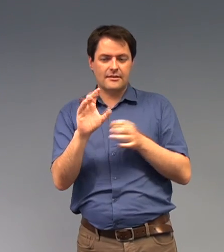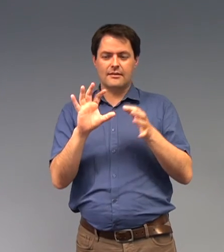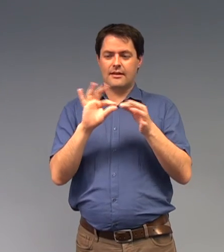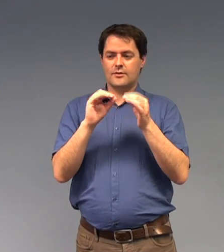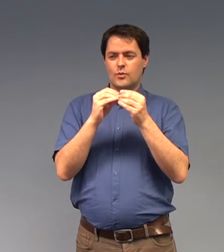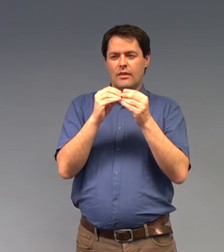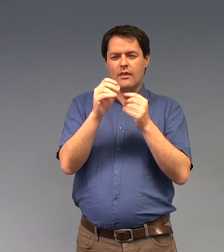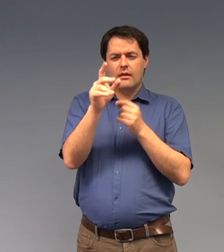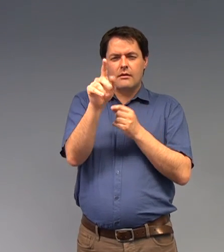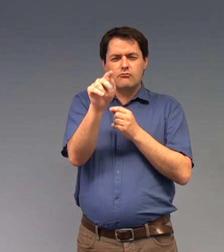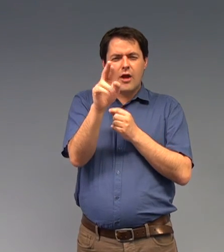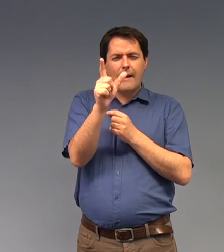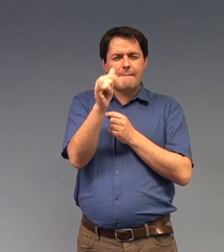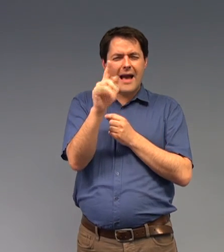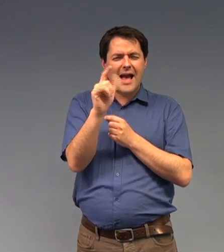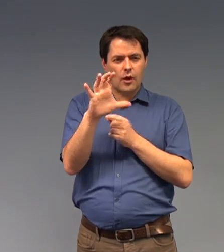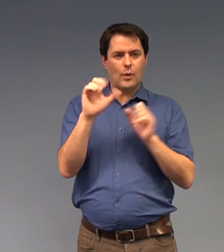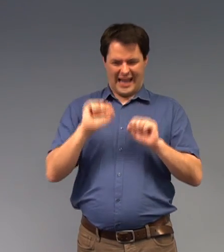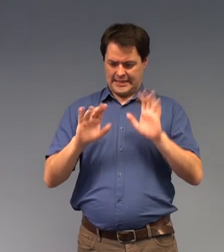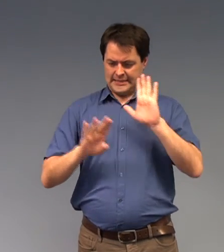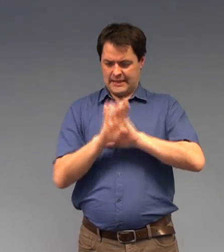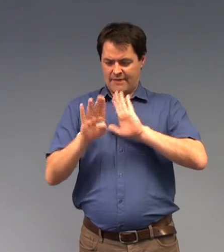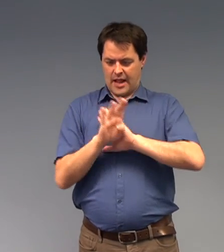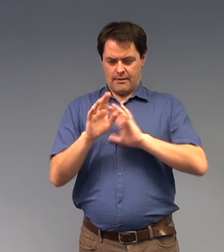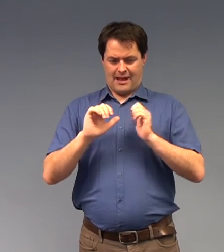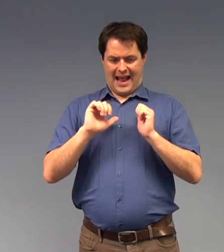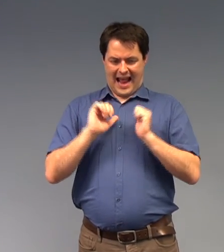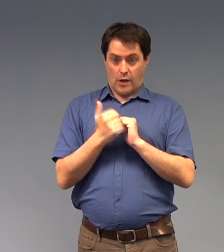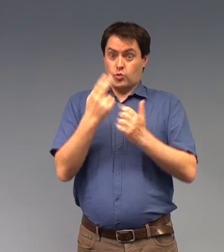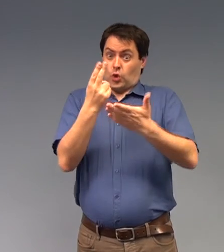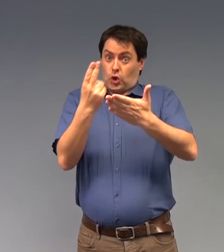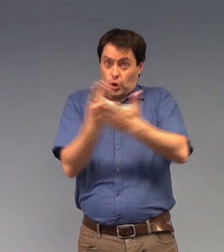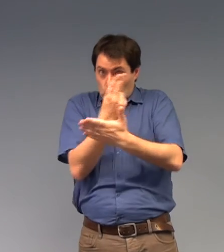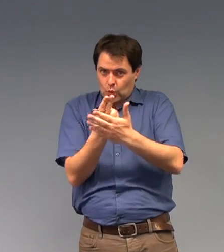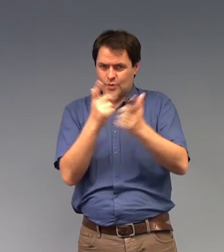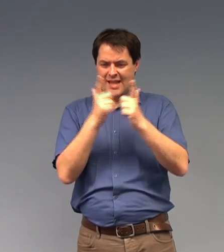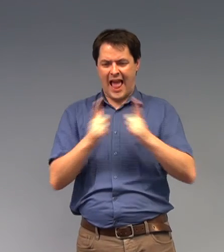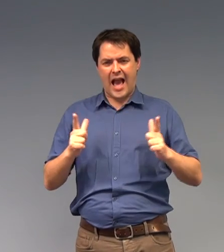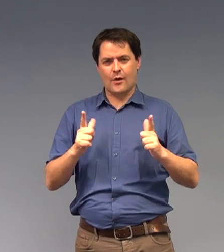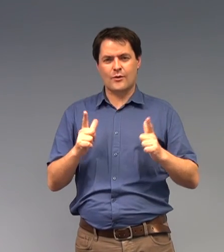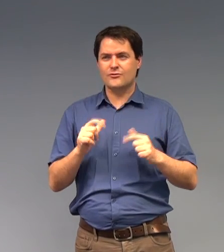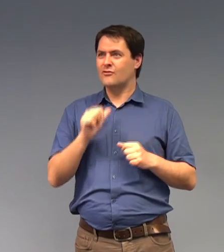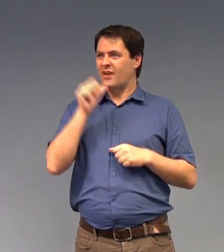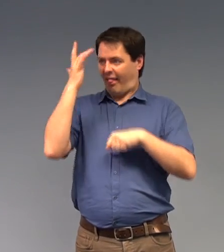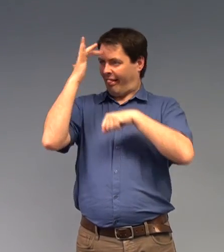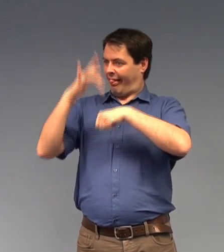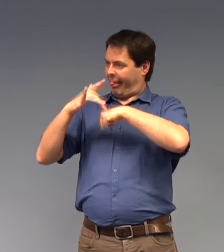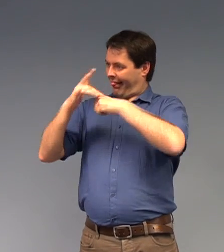I found that it was useful to look at relevance theory and pragmatics to think of our usage.